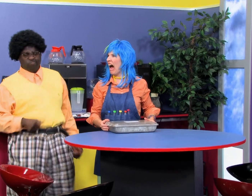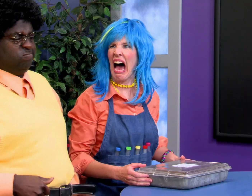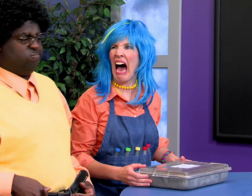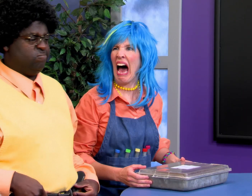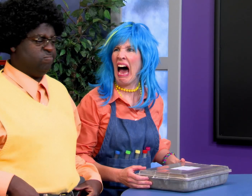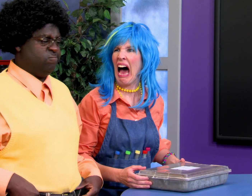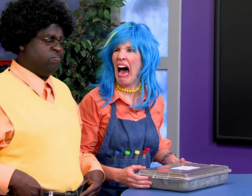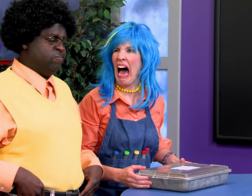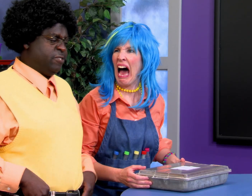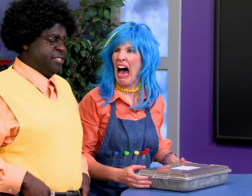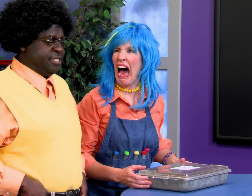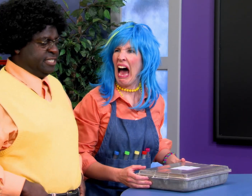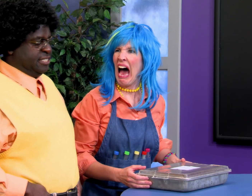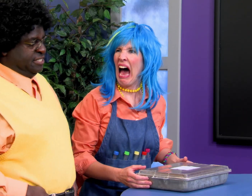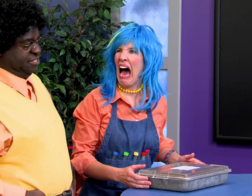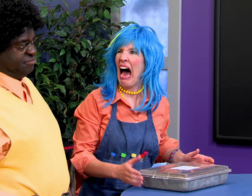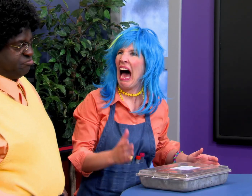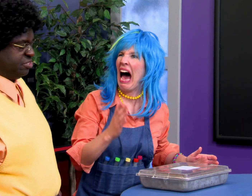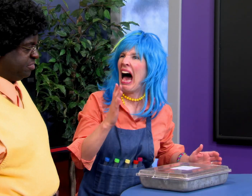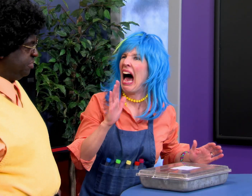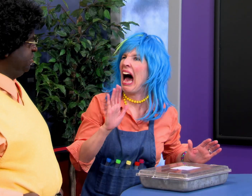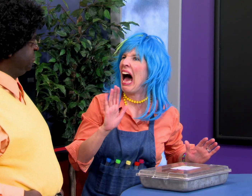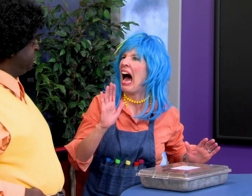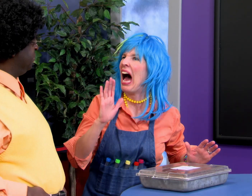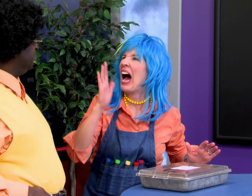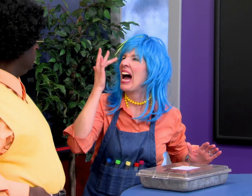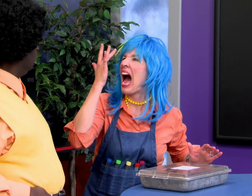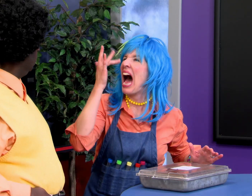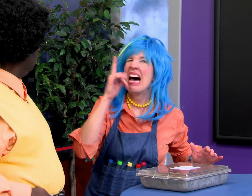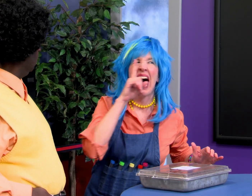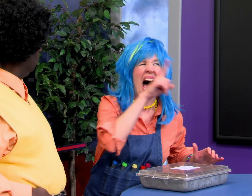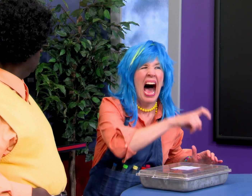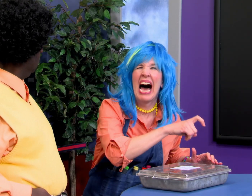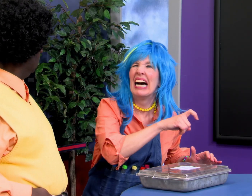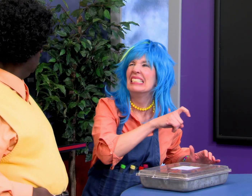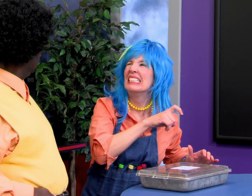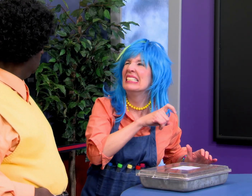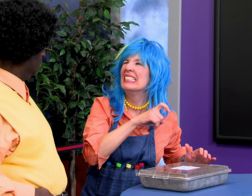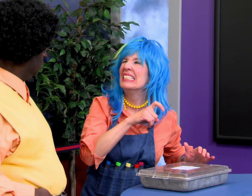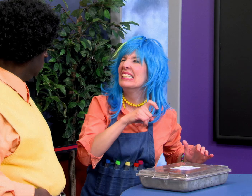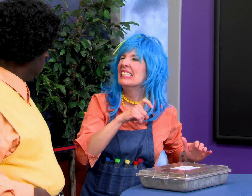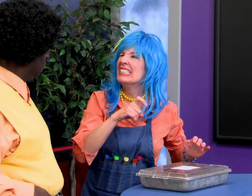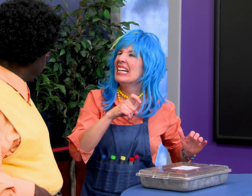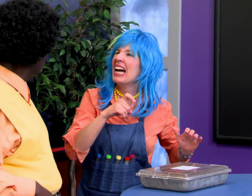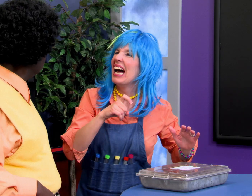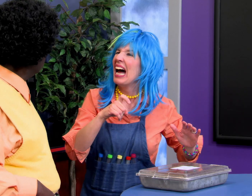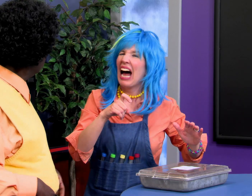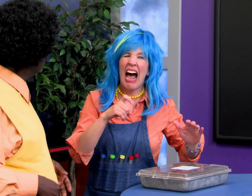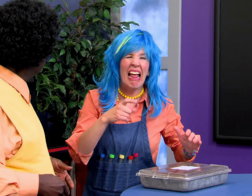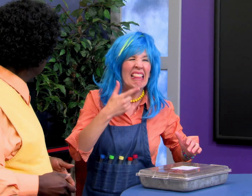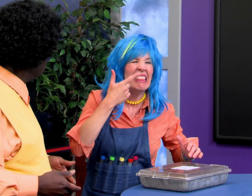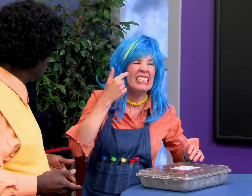RATS! [WHINING] OH, WHY DO WE HAVE TO ASK?